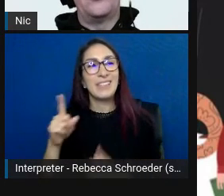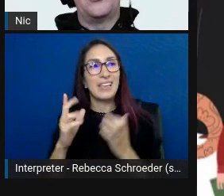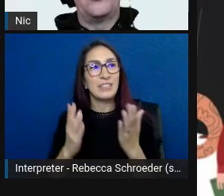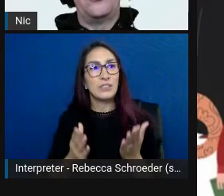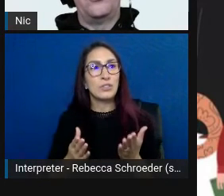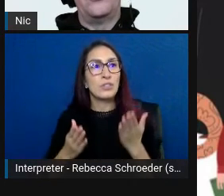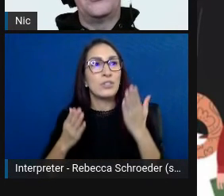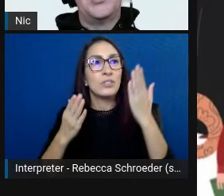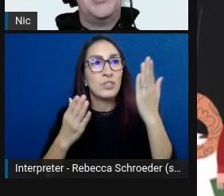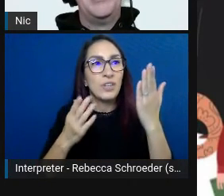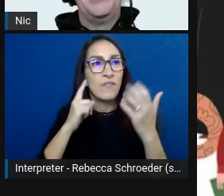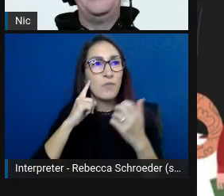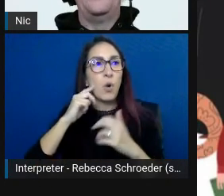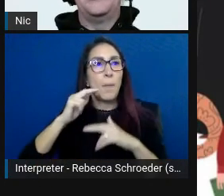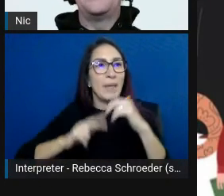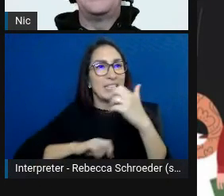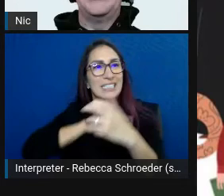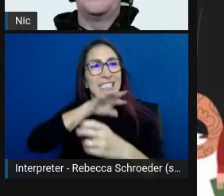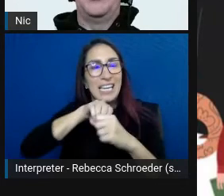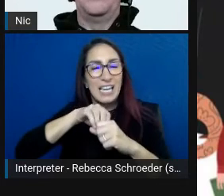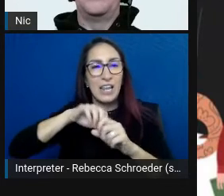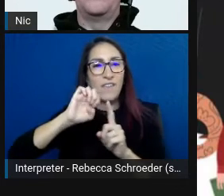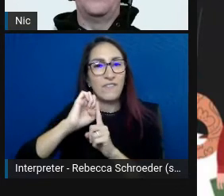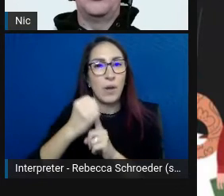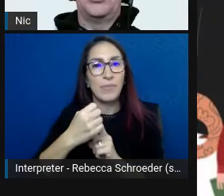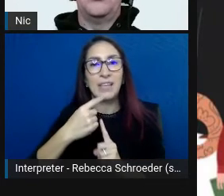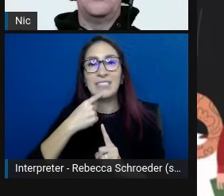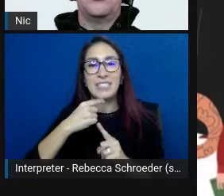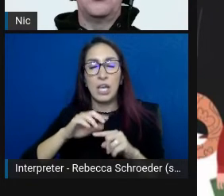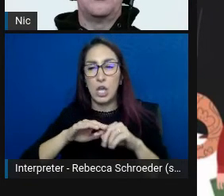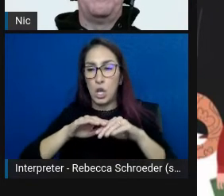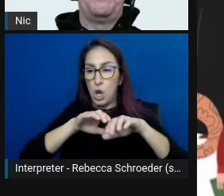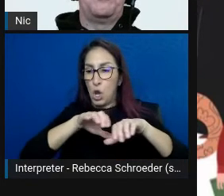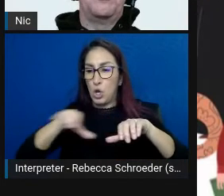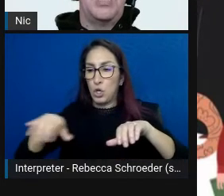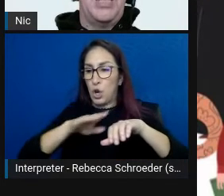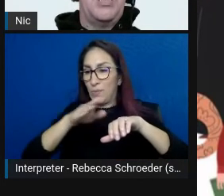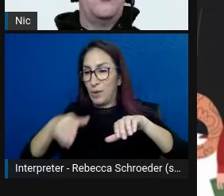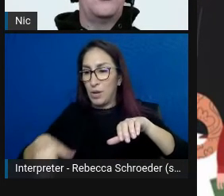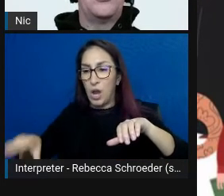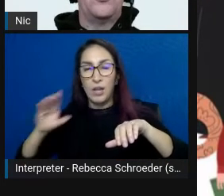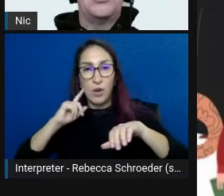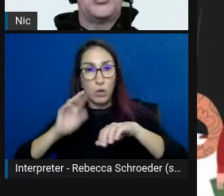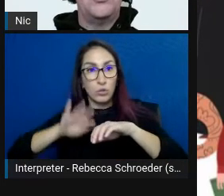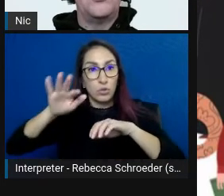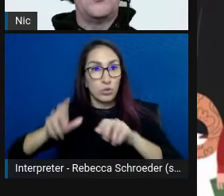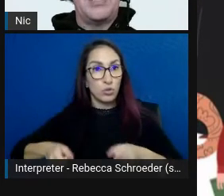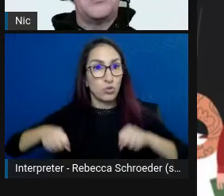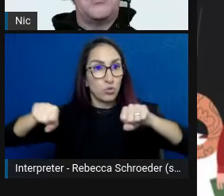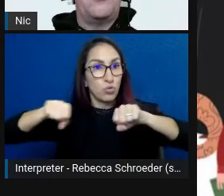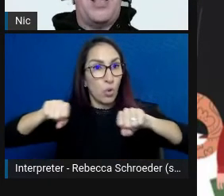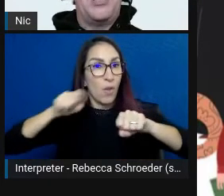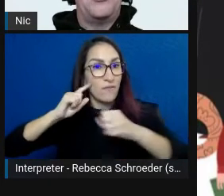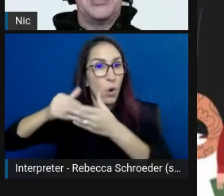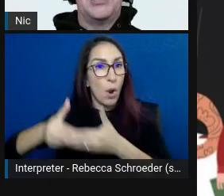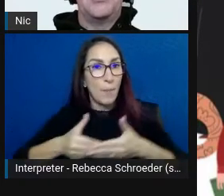with strollers erases the experience of wheelchair users. I, also a wheelchair user myself, I don't get it.